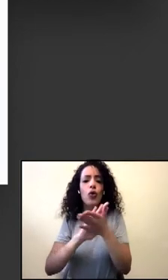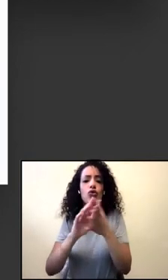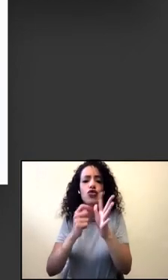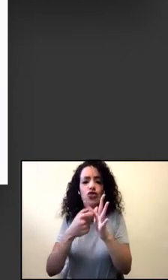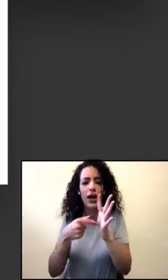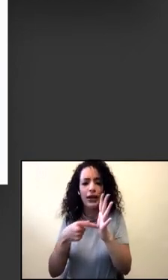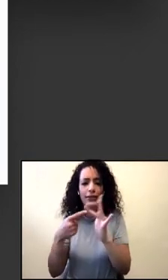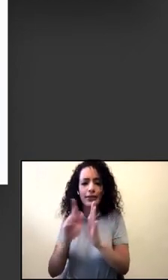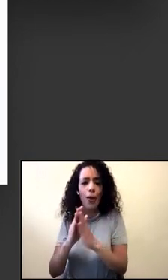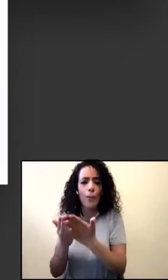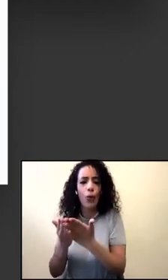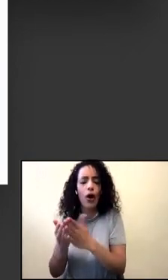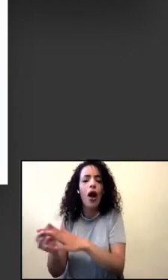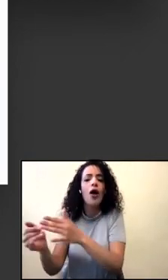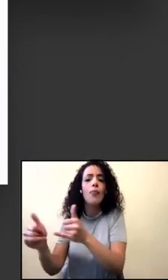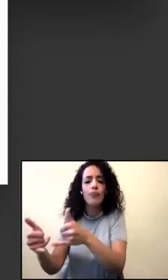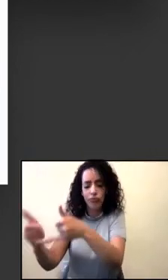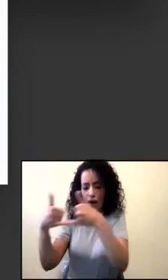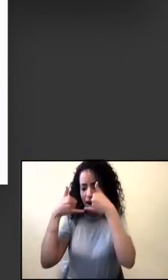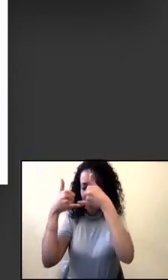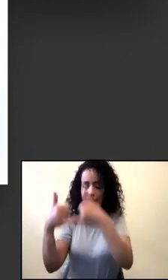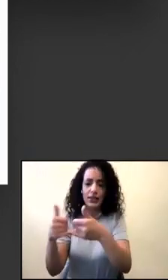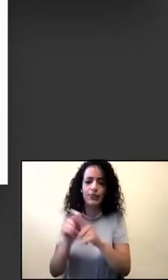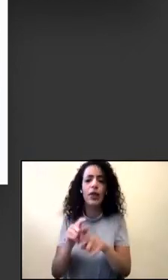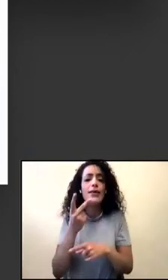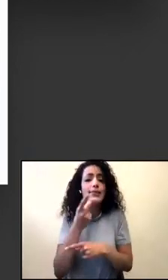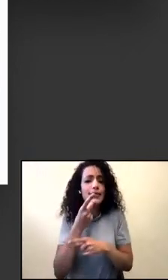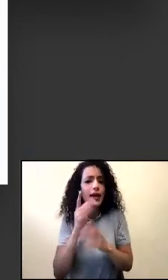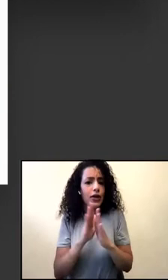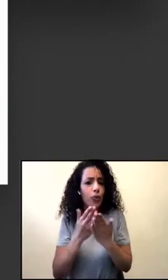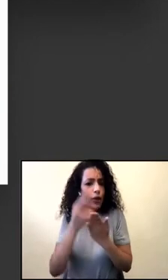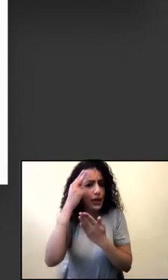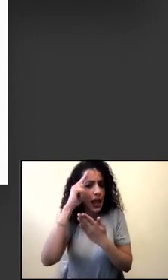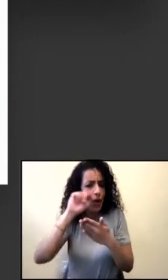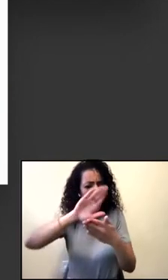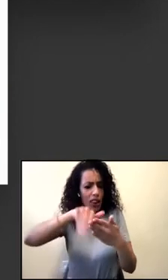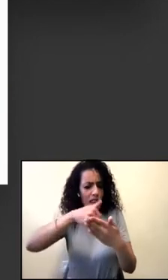on the generational impact of partition in the language of remembering comes out this Autumn,